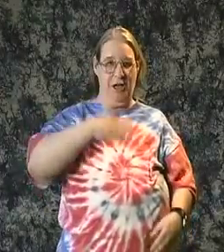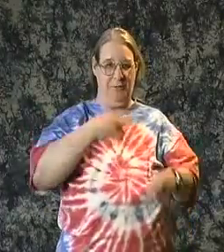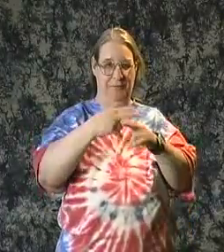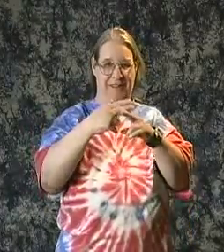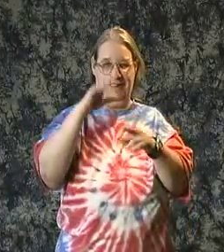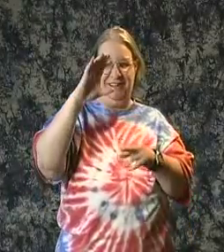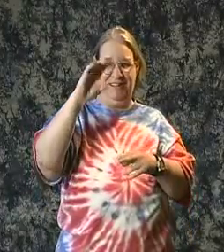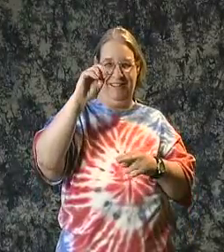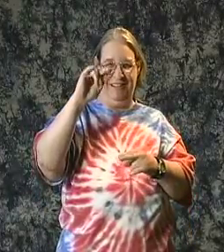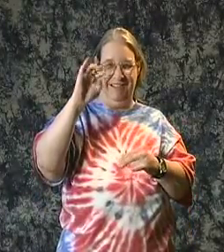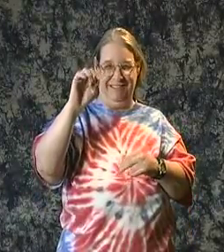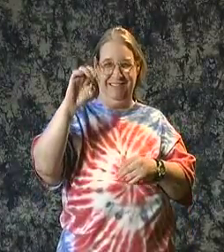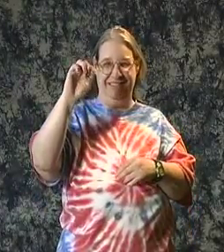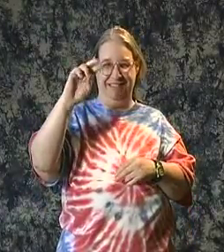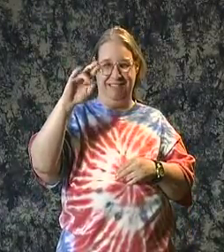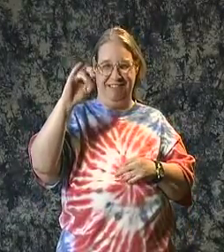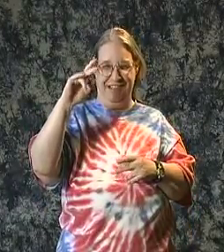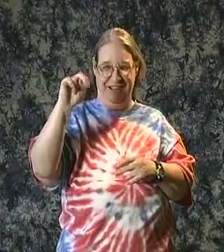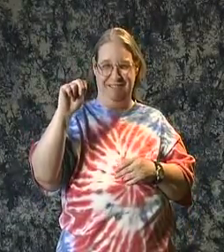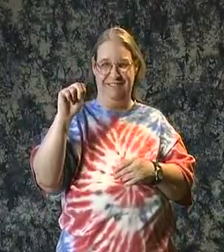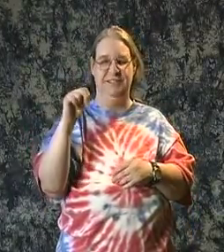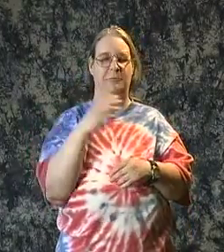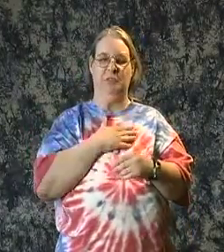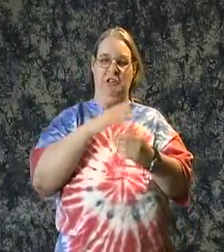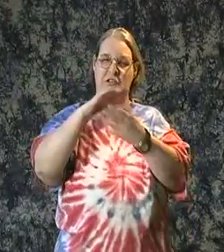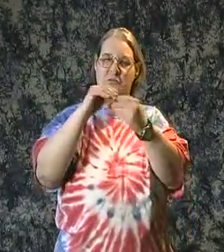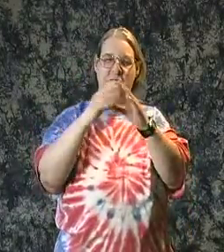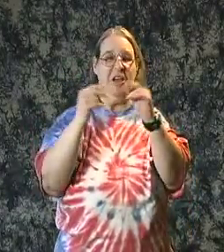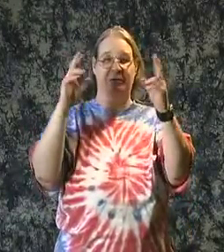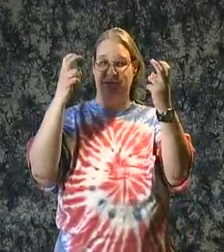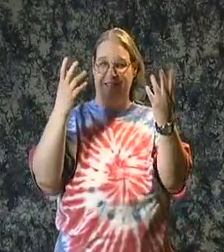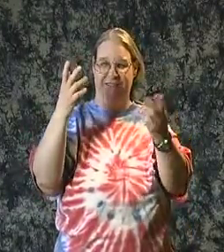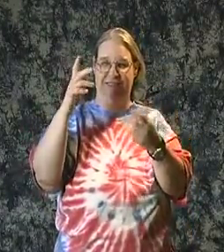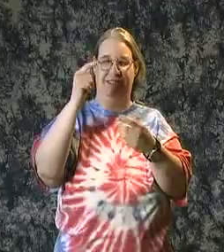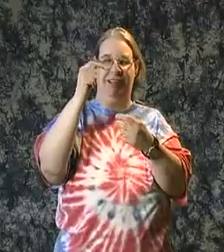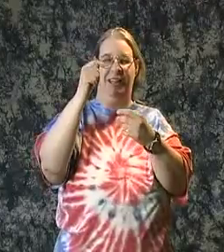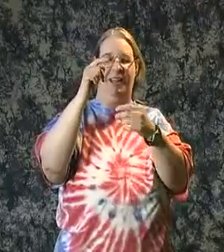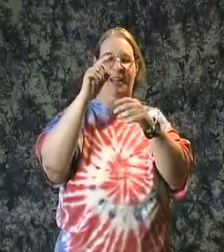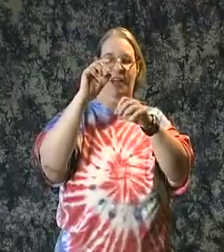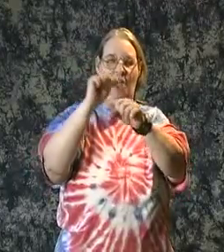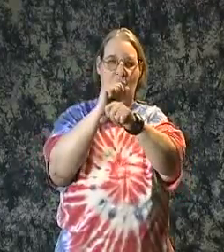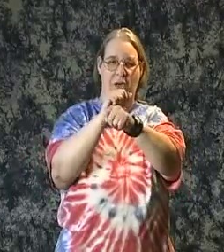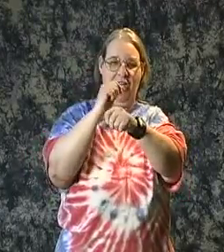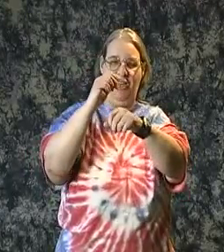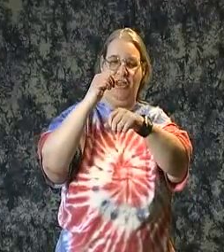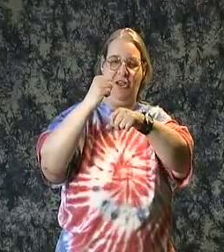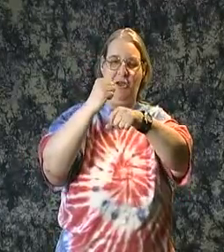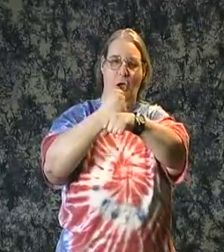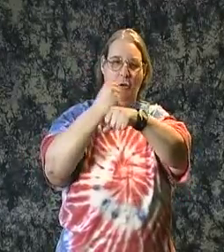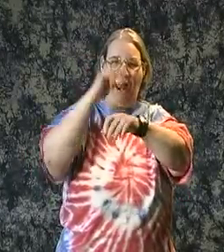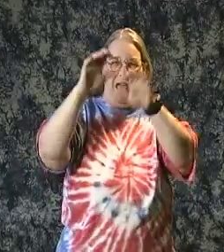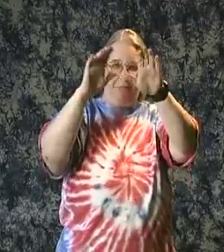Hello, my name is Connie Erickson. I would like to tell you a story about rock climbing